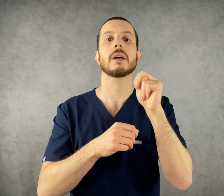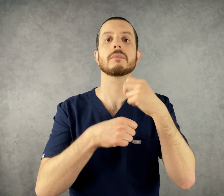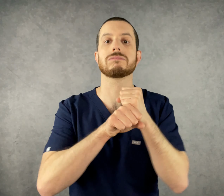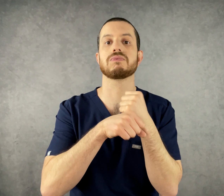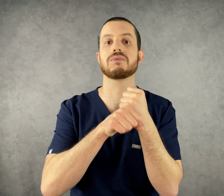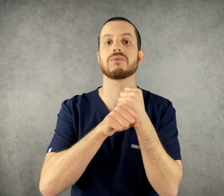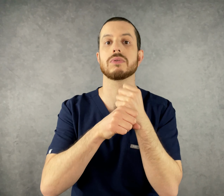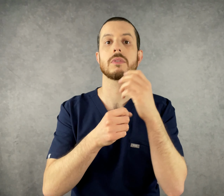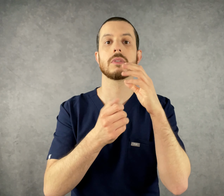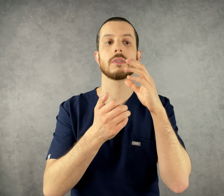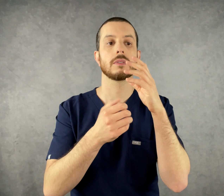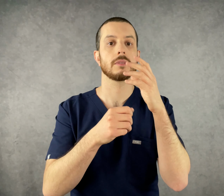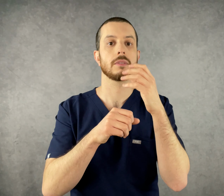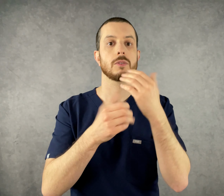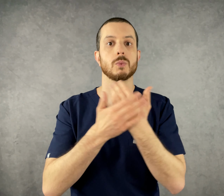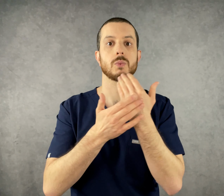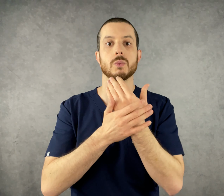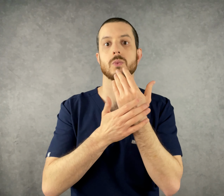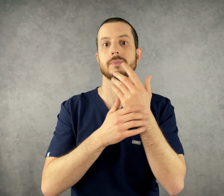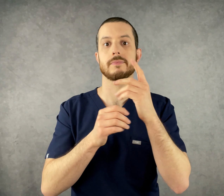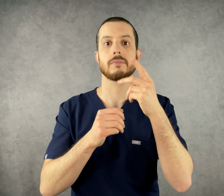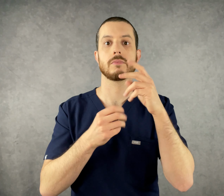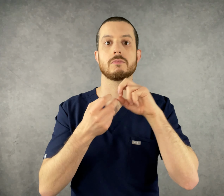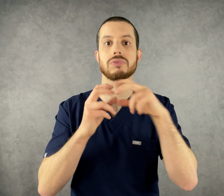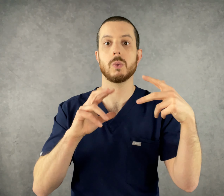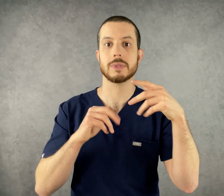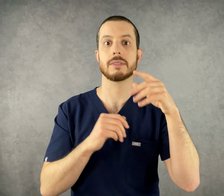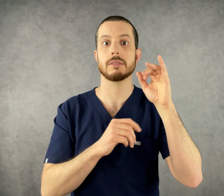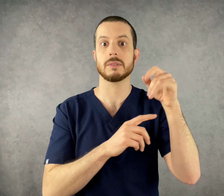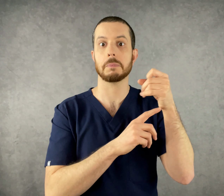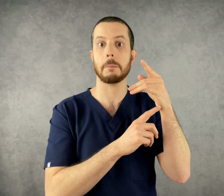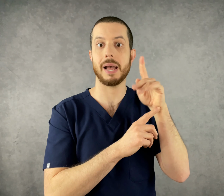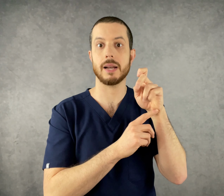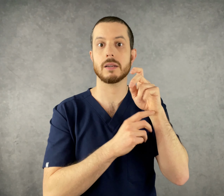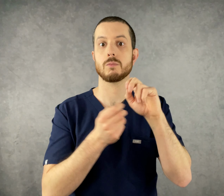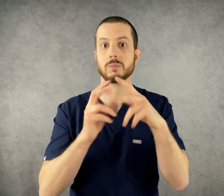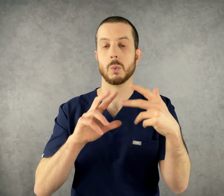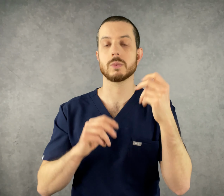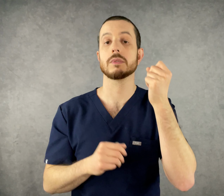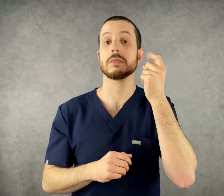The ribosome will then make new copies of the spike protein.